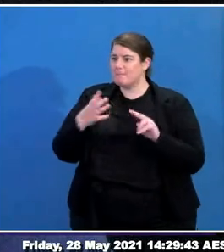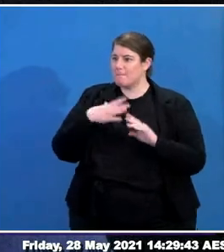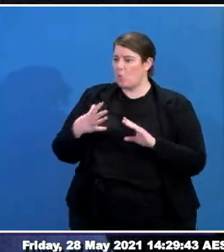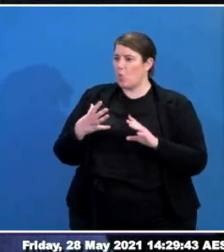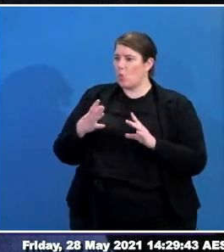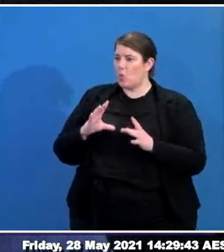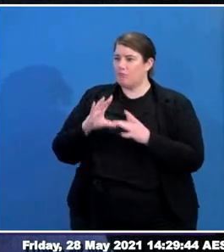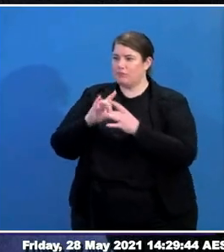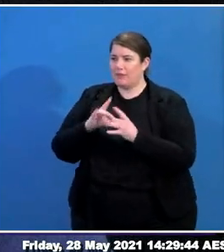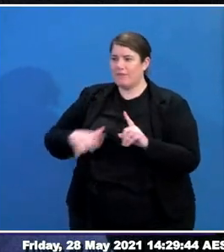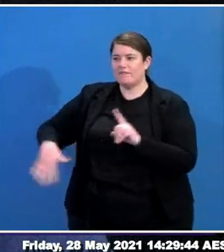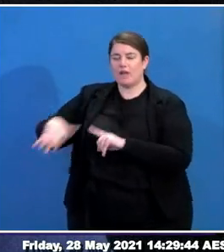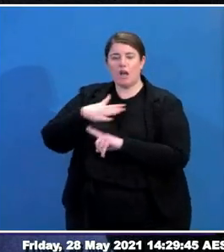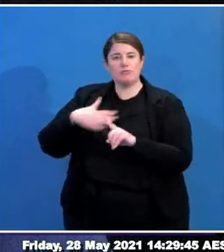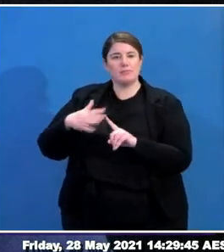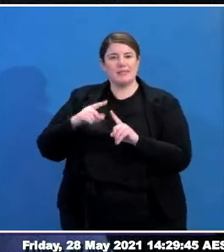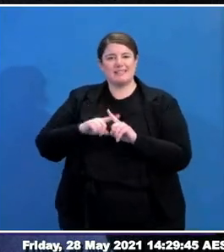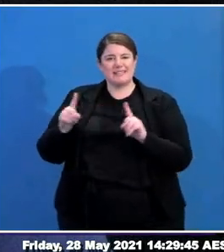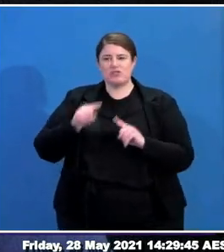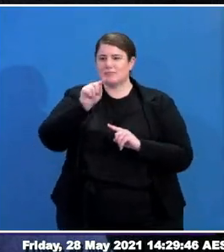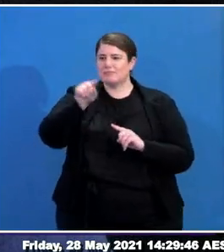between that environment and broader structures in the communities you are